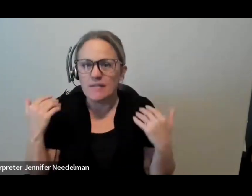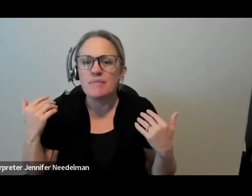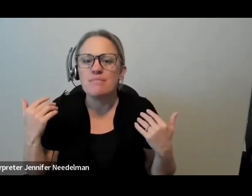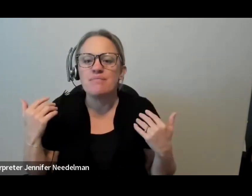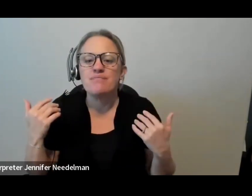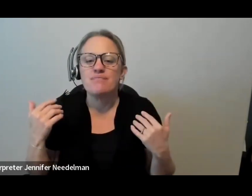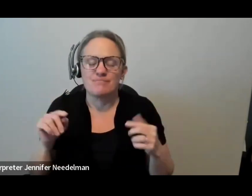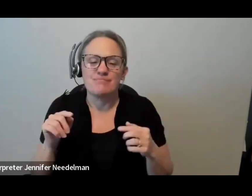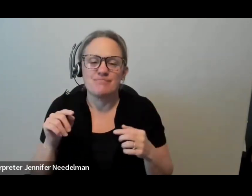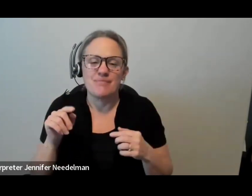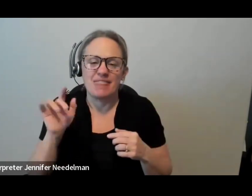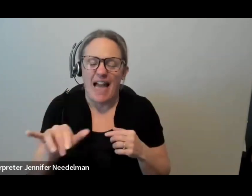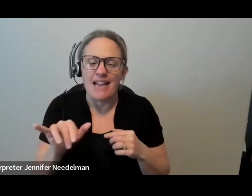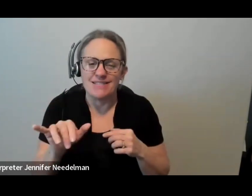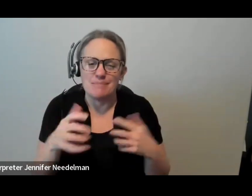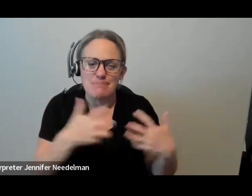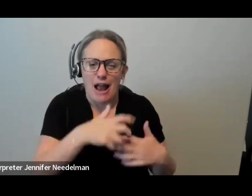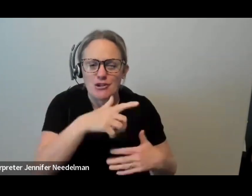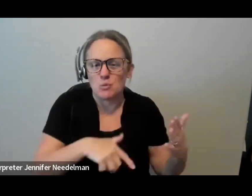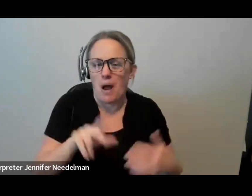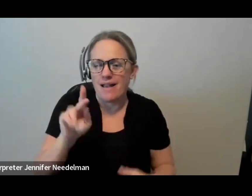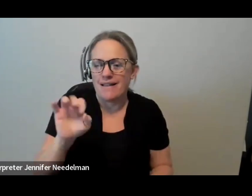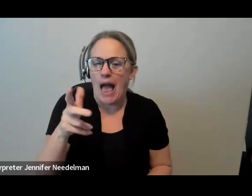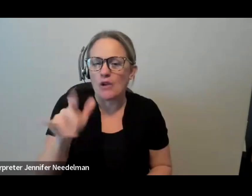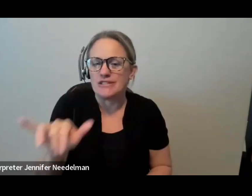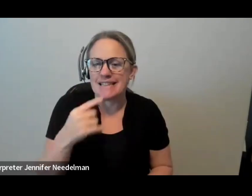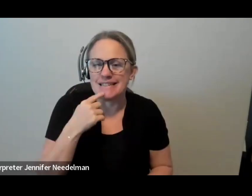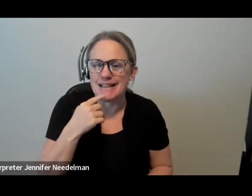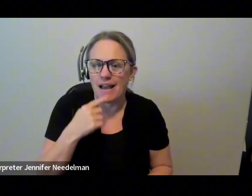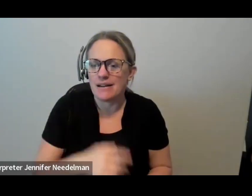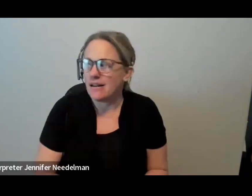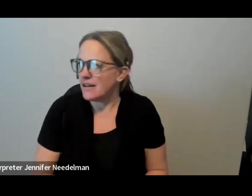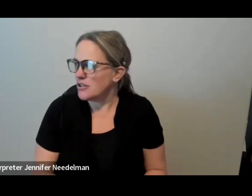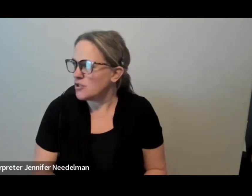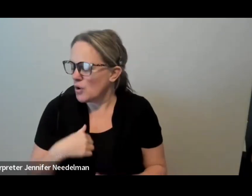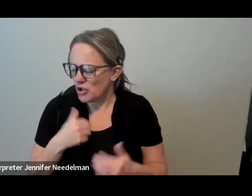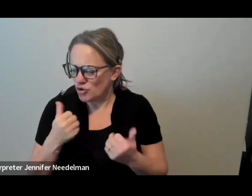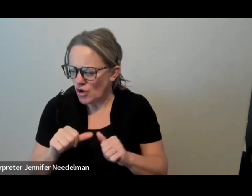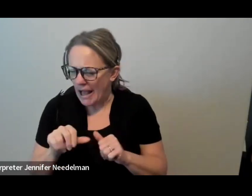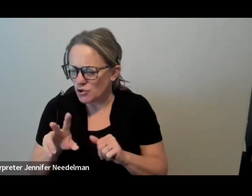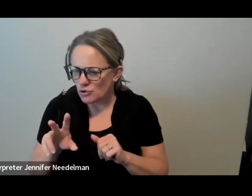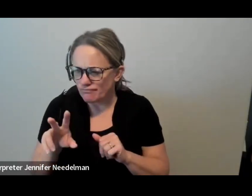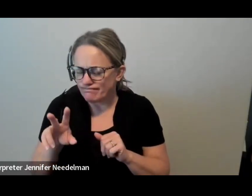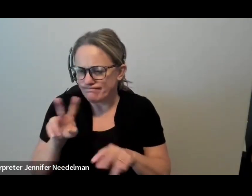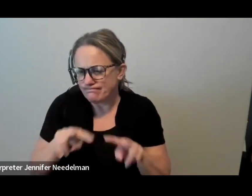what Kelsey said, but I think it's looking at what is your small piece